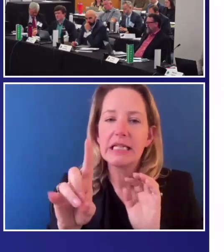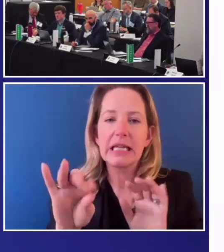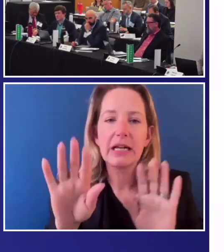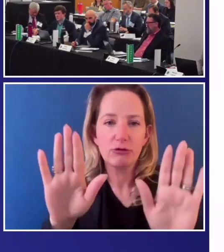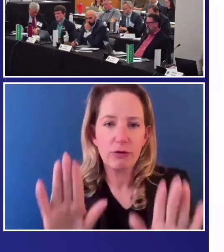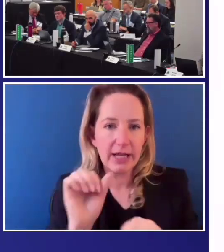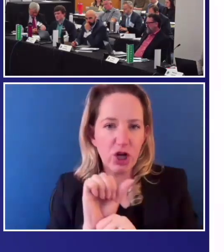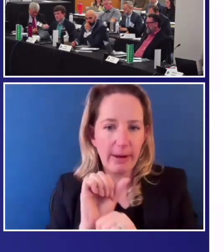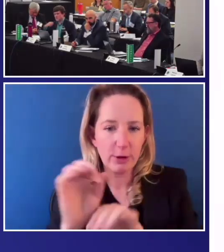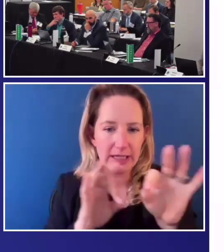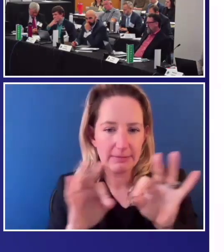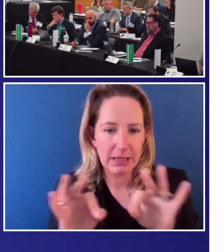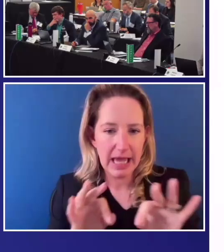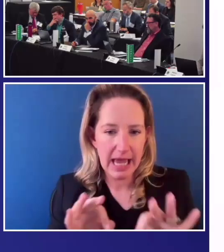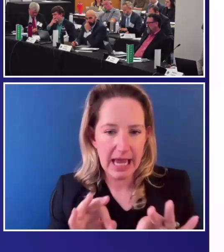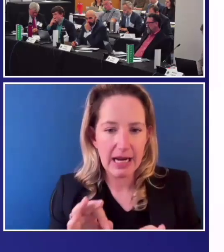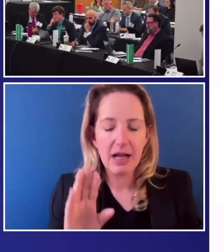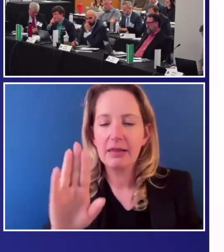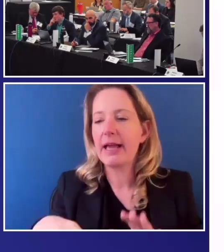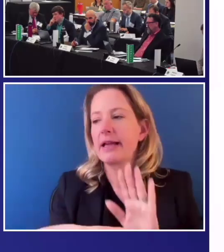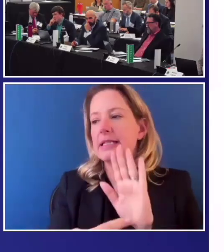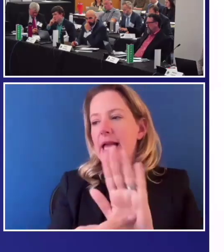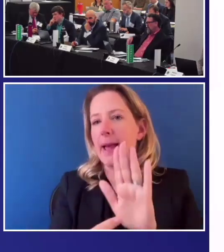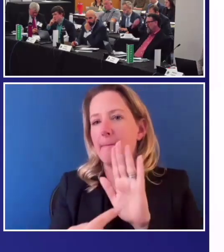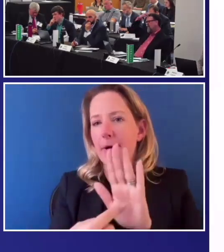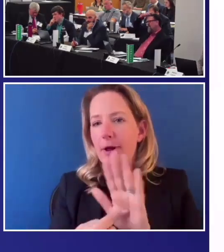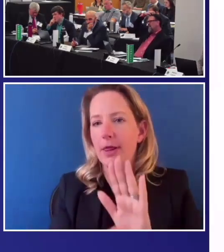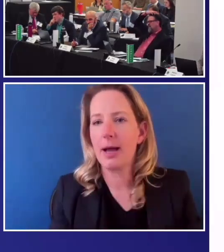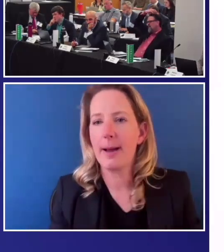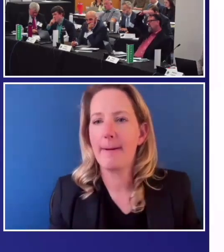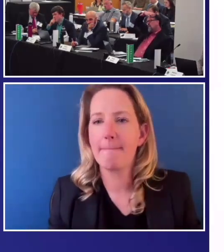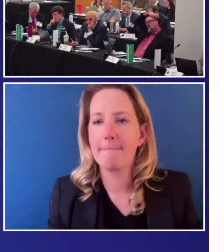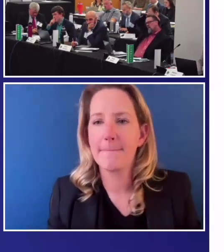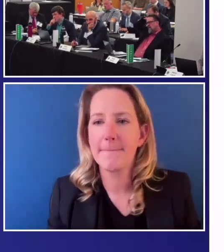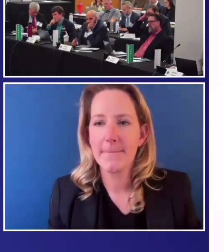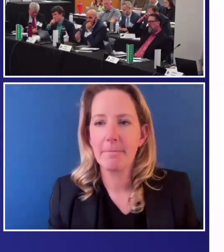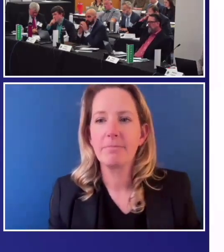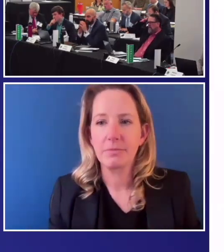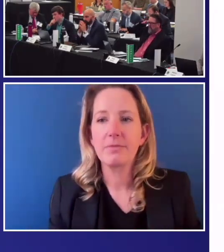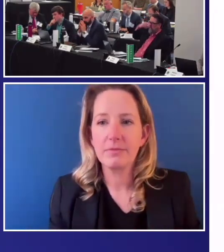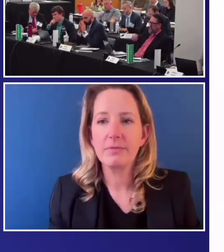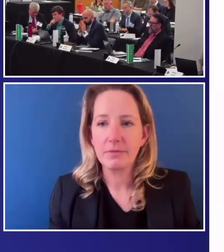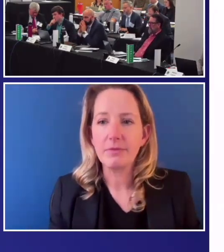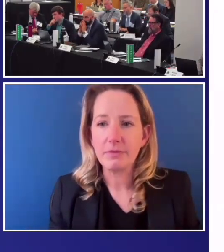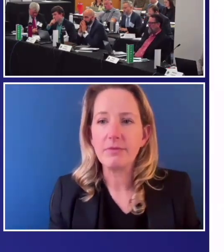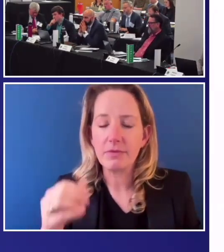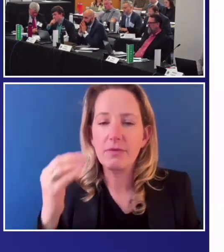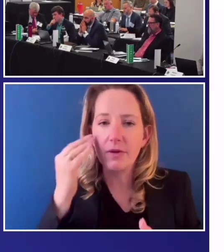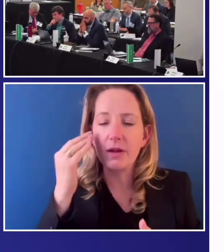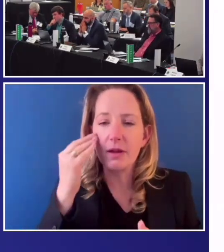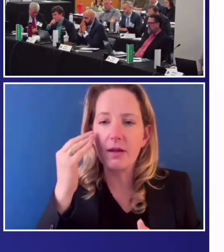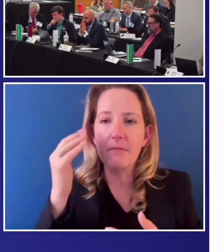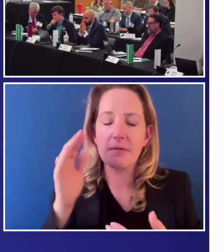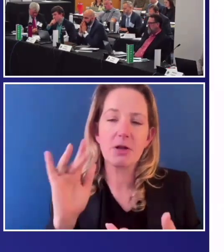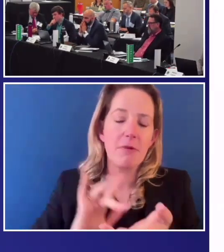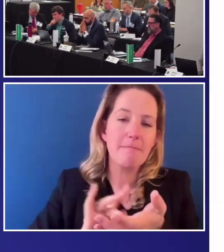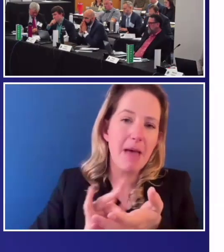as well. Like just to give like an example of this. So I'm looking at the CIP codes now. Being a medical office receptionist